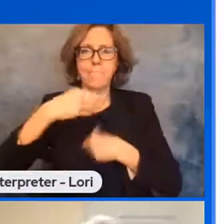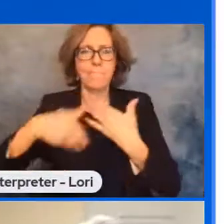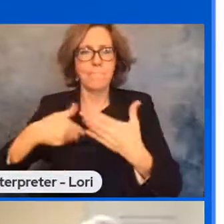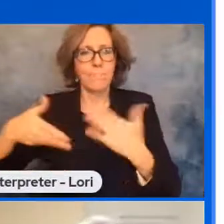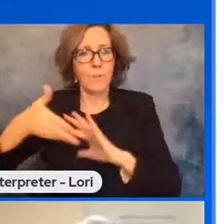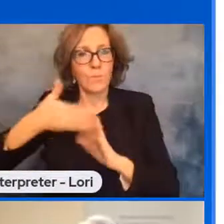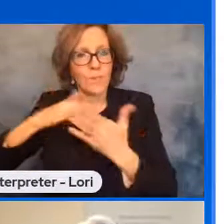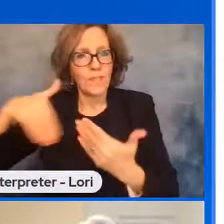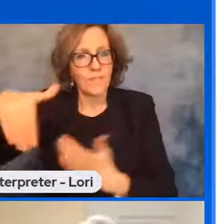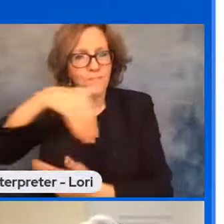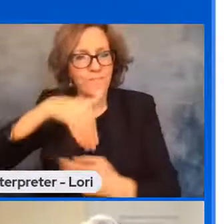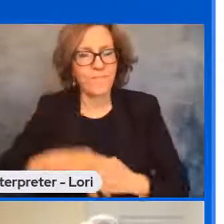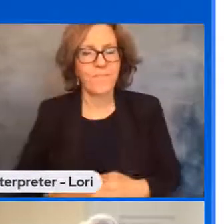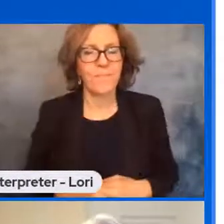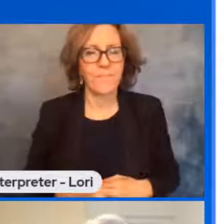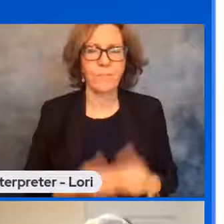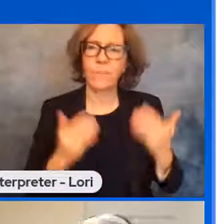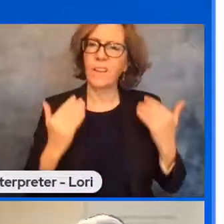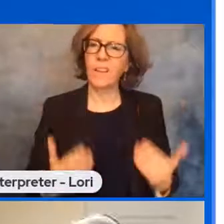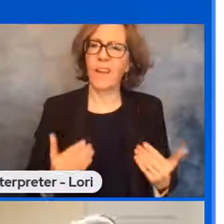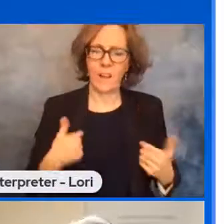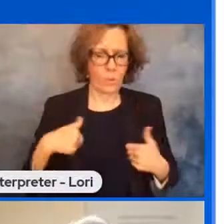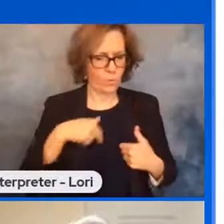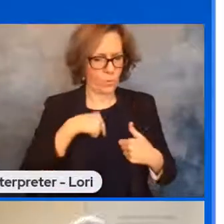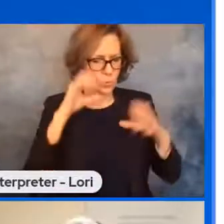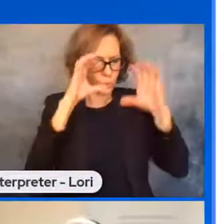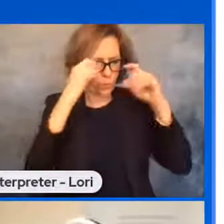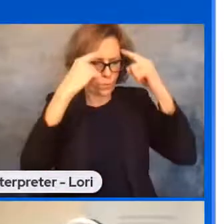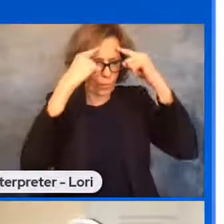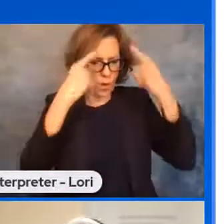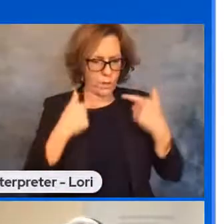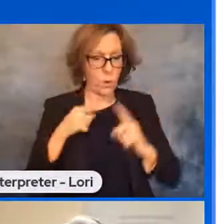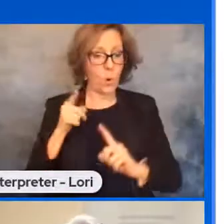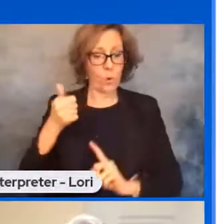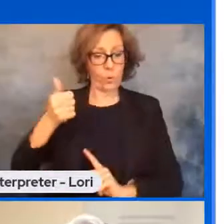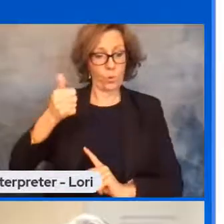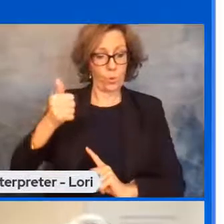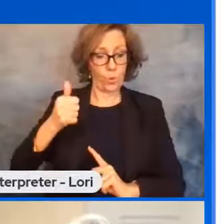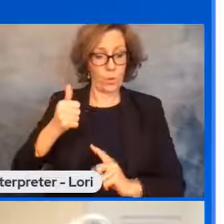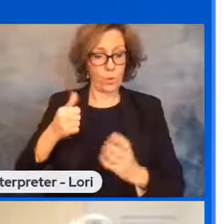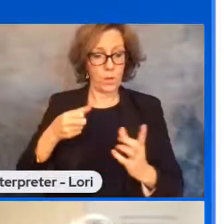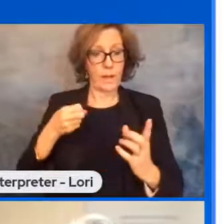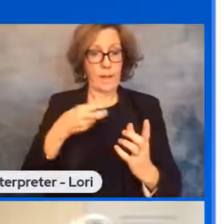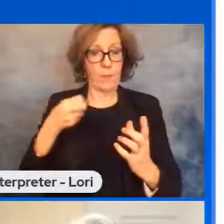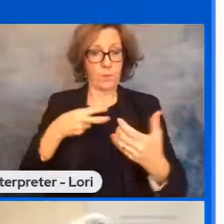That's really cool. What else can we do with this? So we took this caption technology